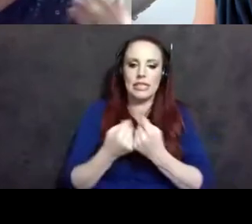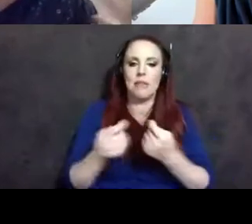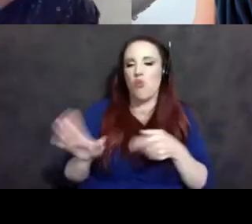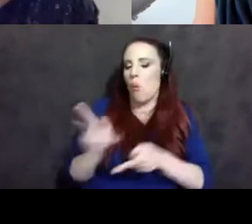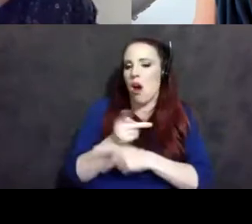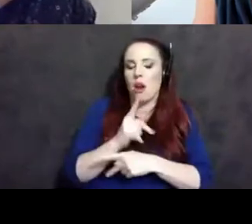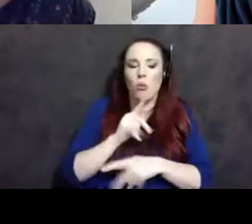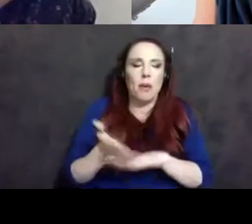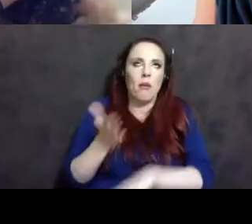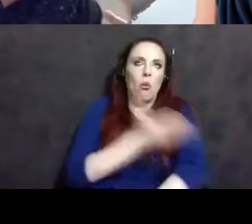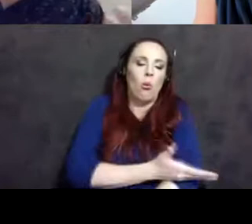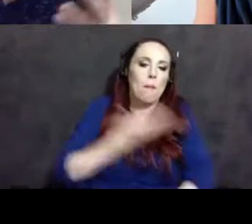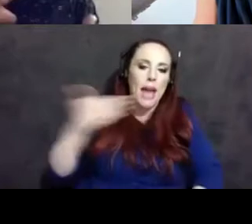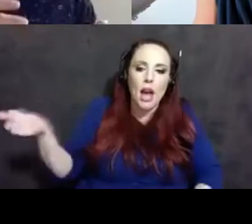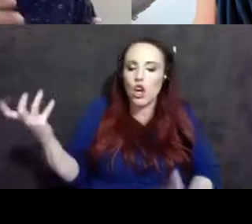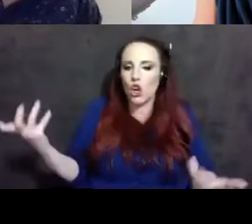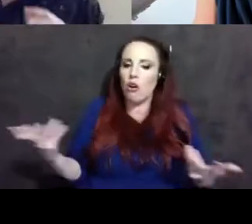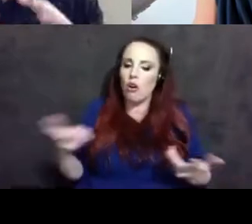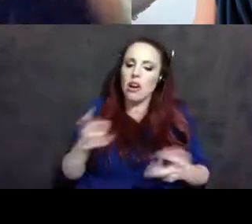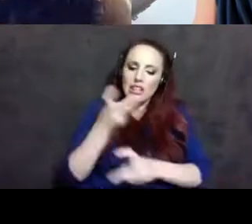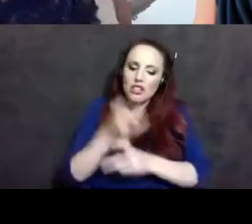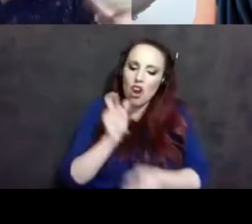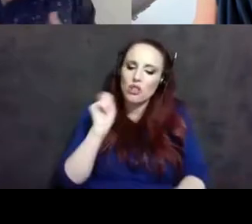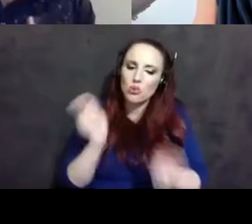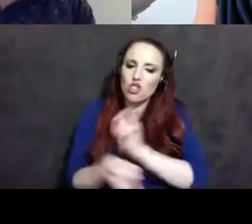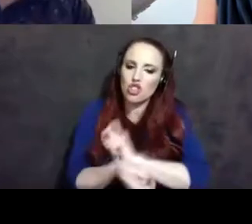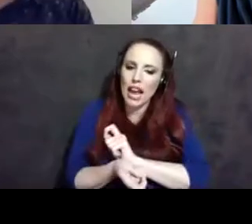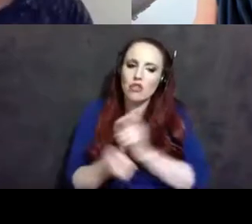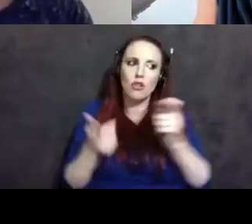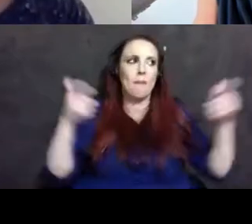And it's hard to change from, like, a big company.